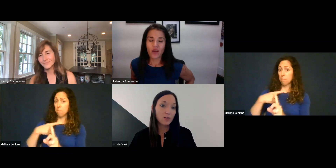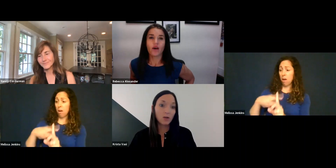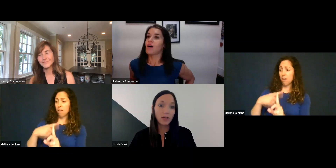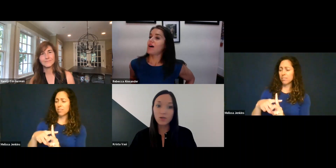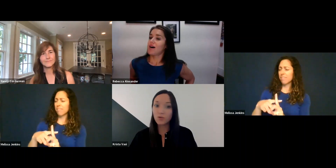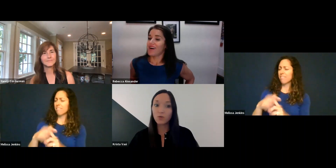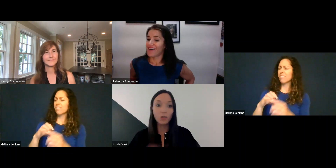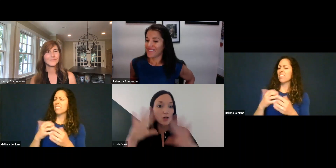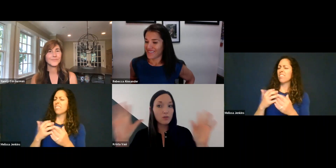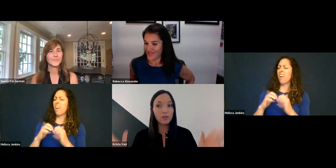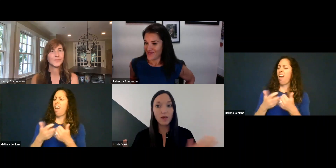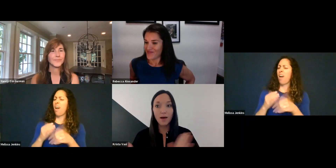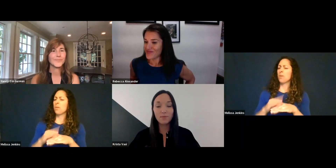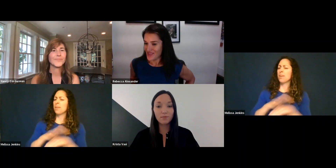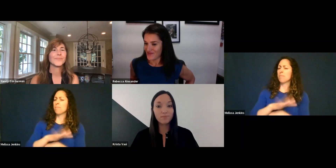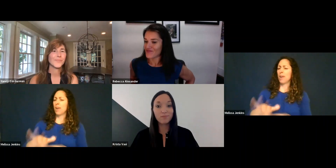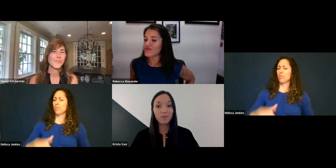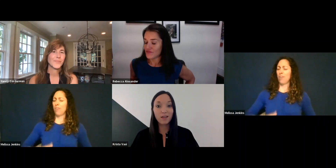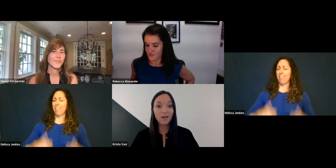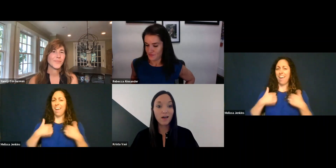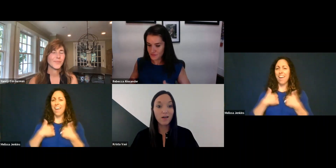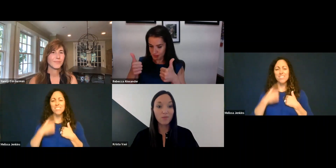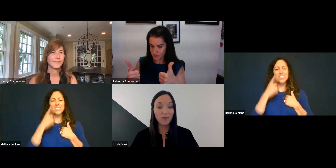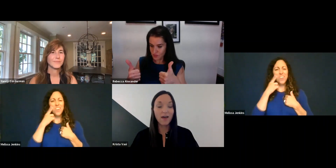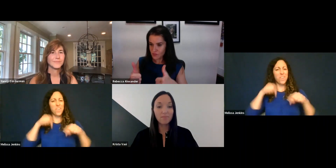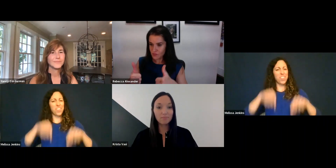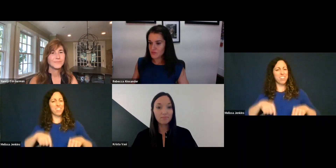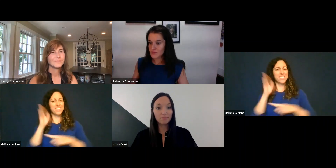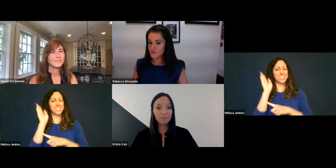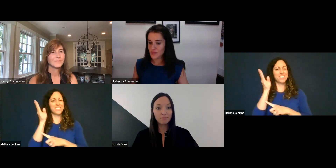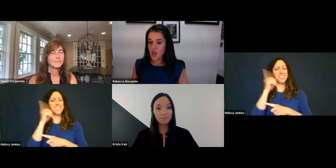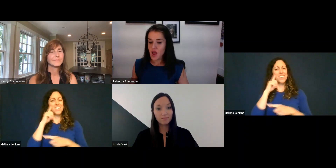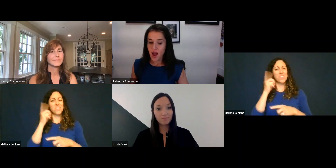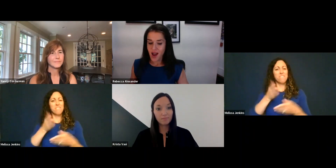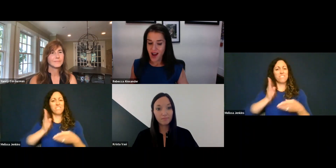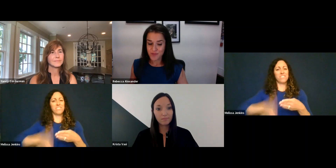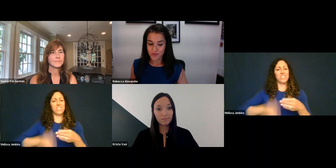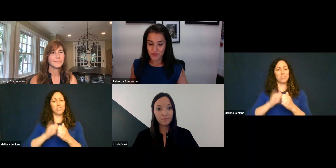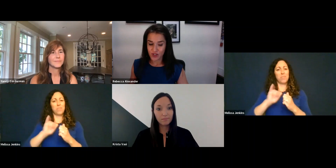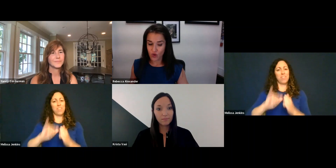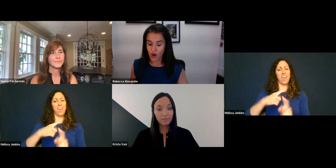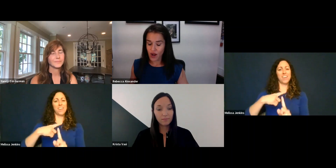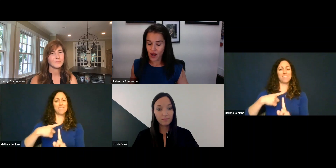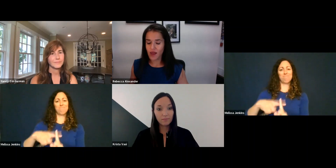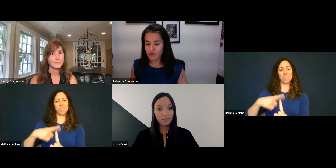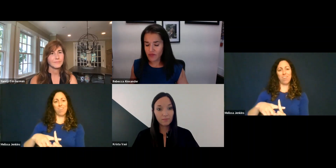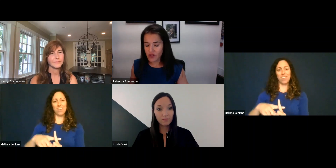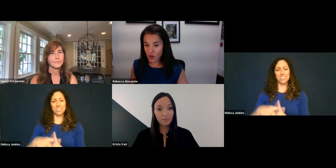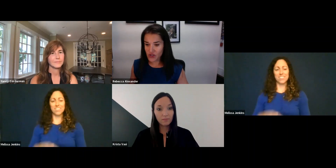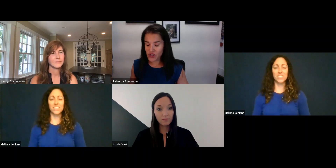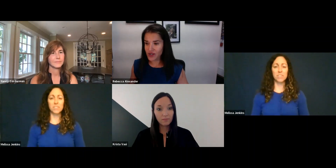So I'll let you close up with that. So I love this question.